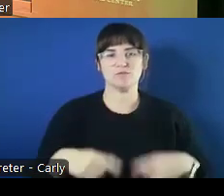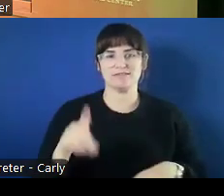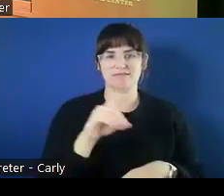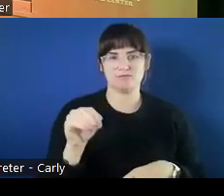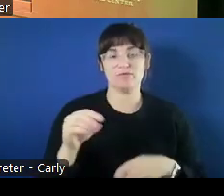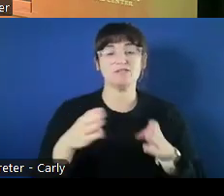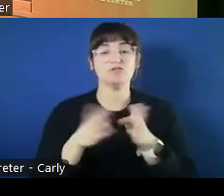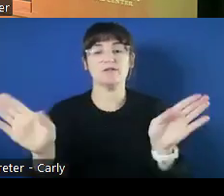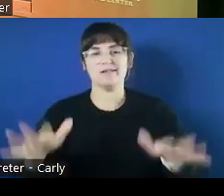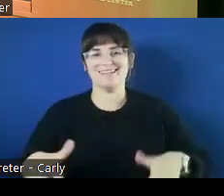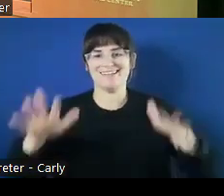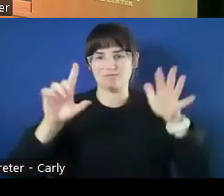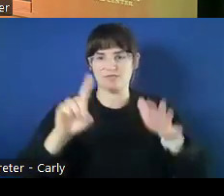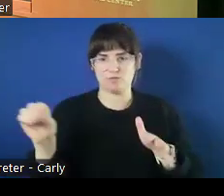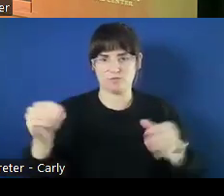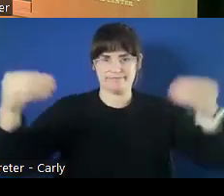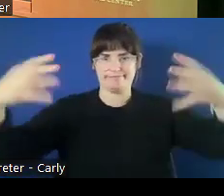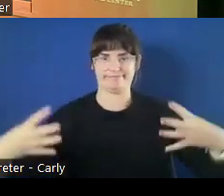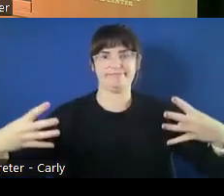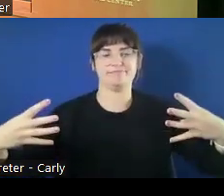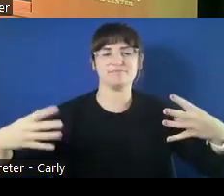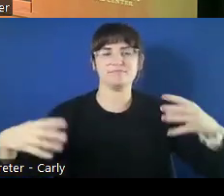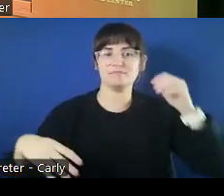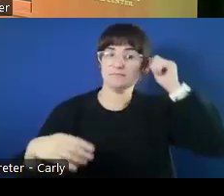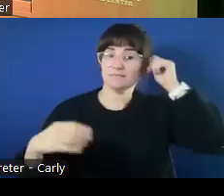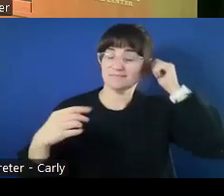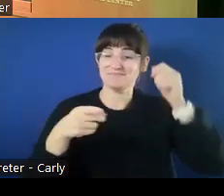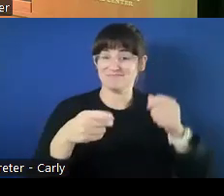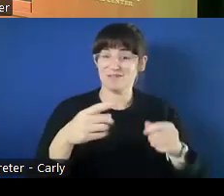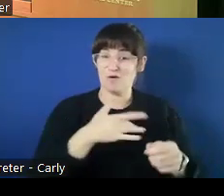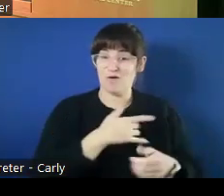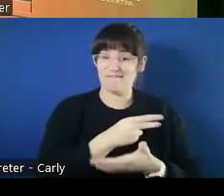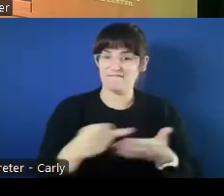about a patient with heart failure there a lot of these symptoms end up overlapping substantially